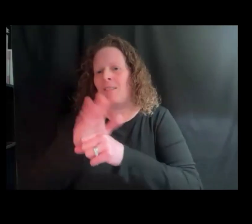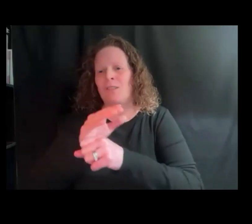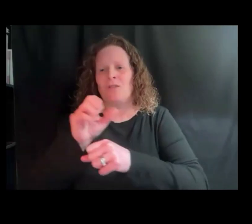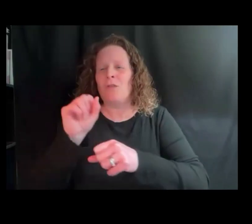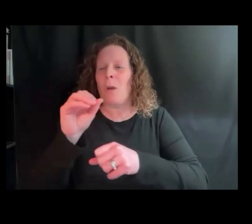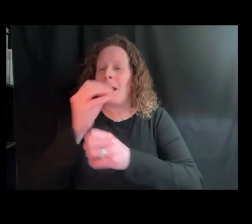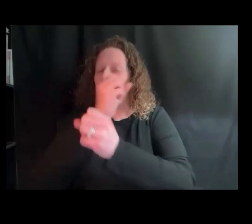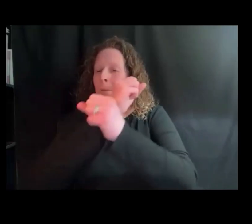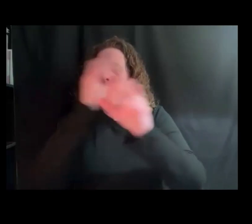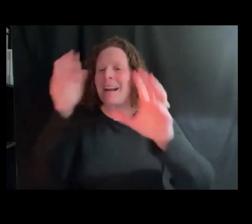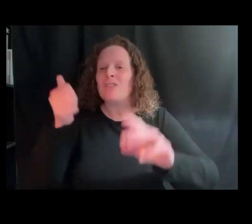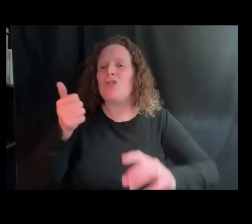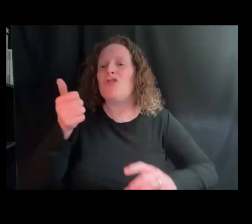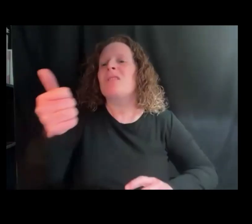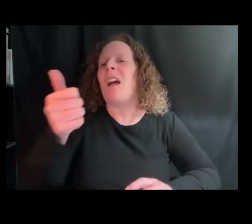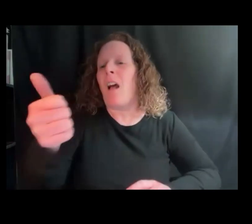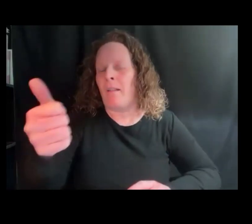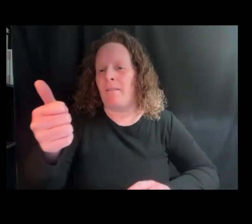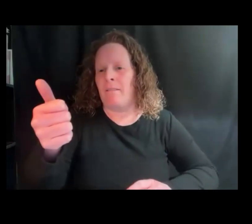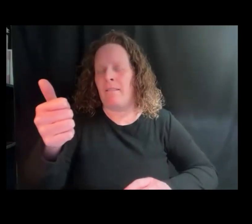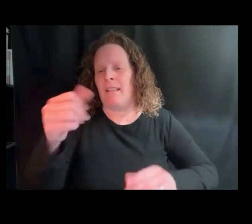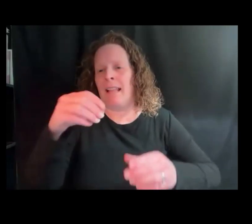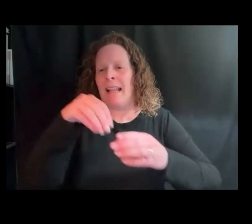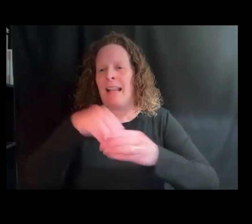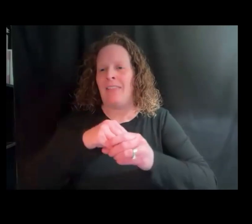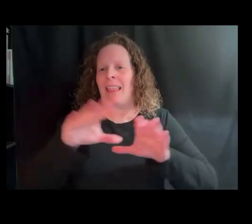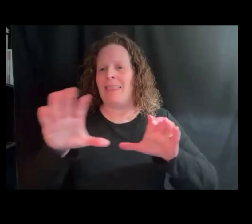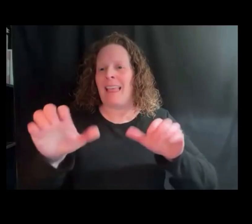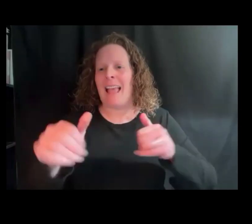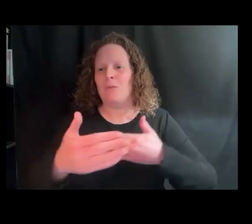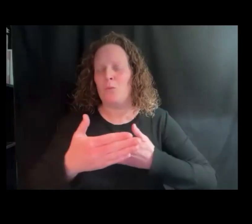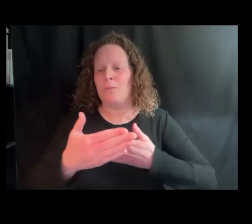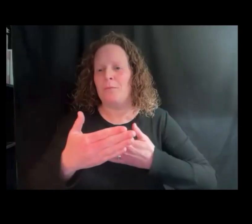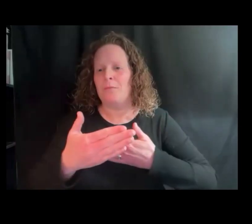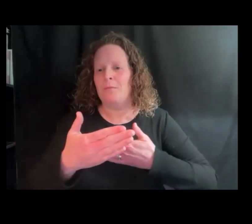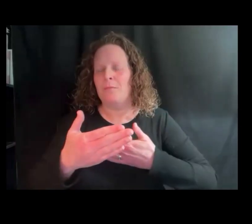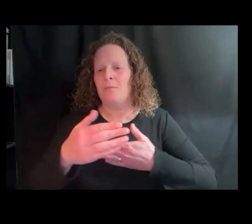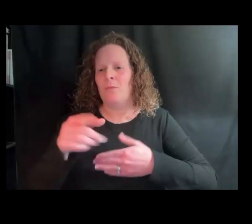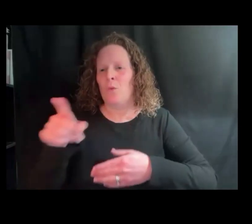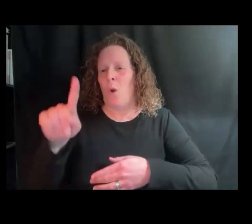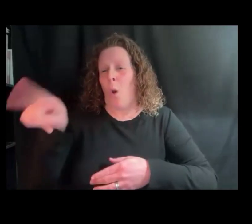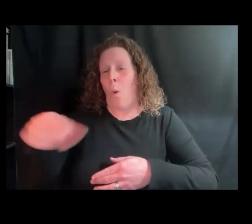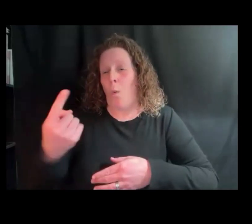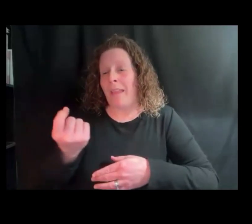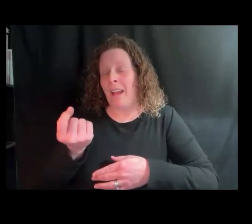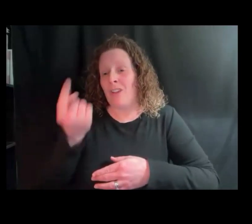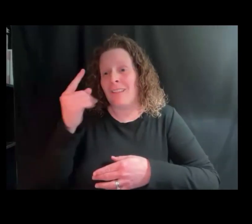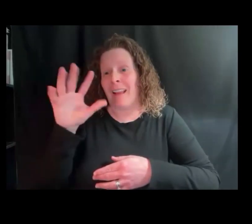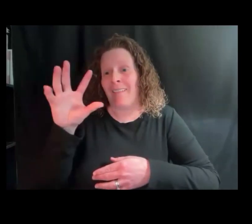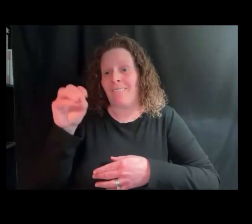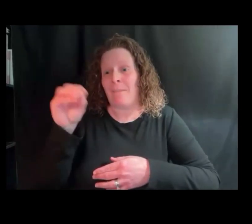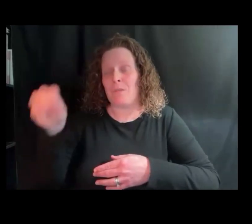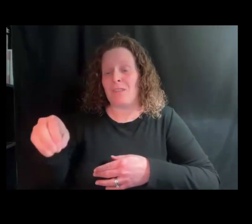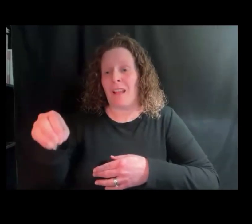enough information. You need these kids to get information. Think about yourself going into a classroom and